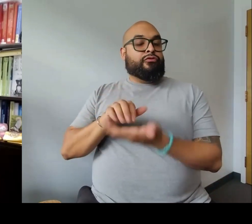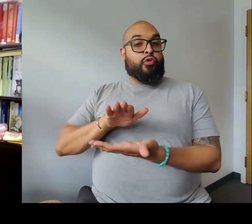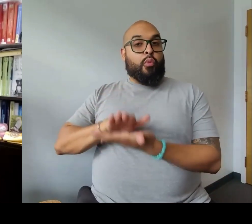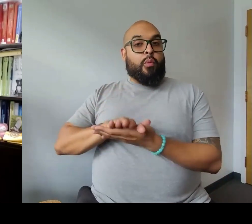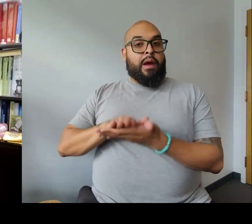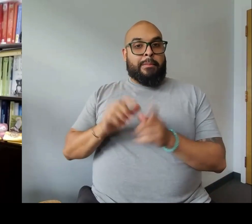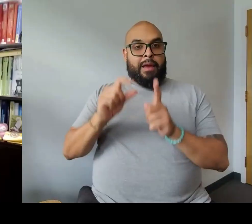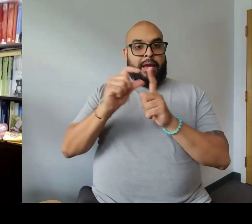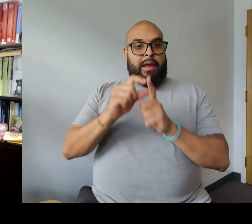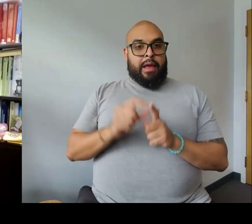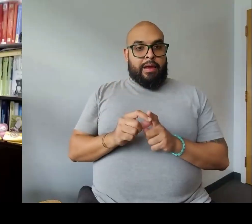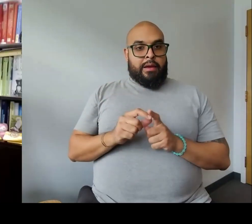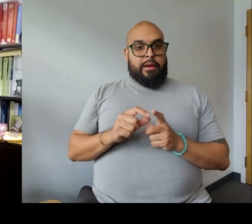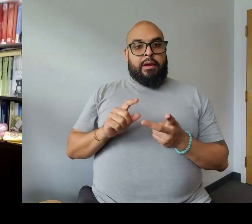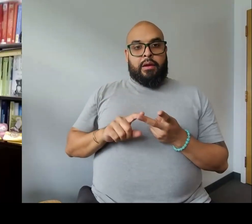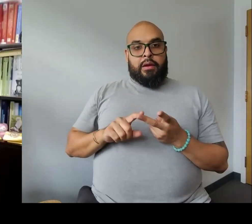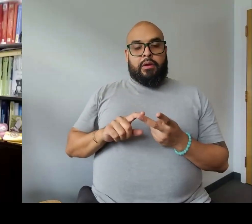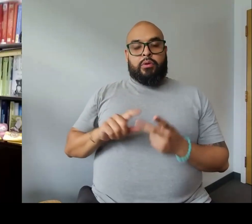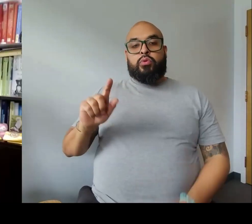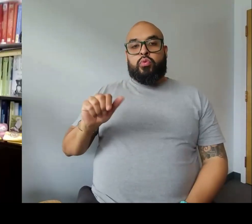I also gave the Tova to look at attention.